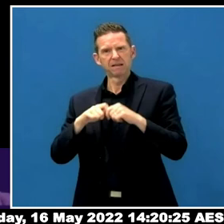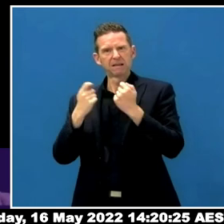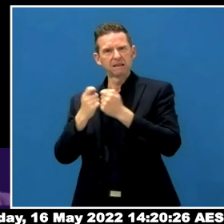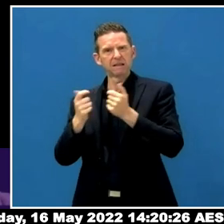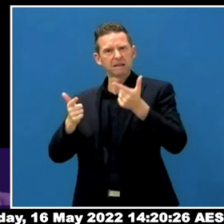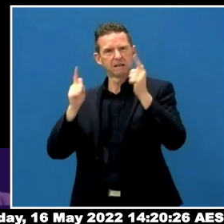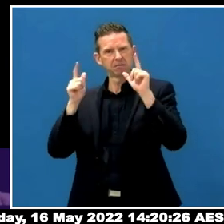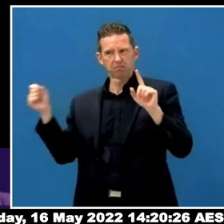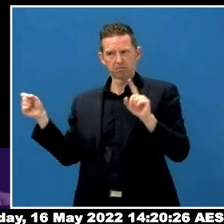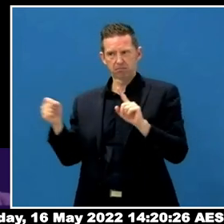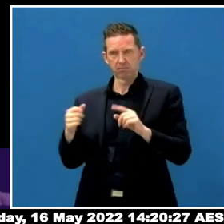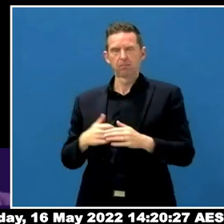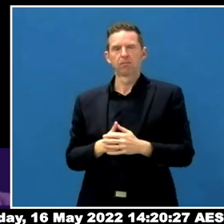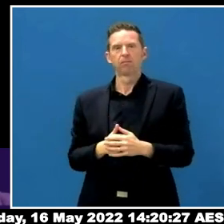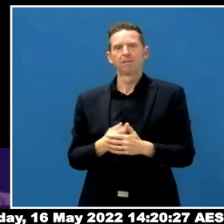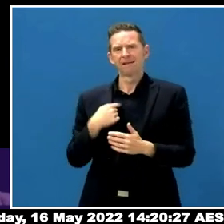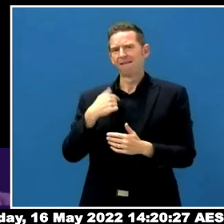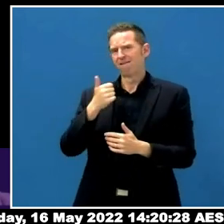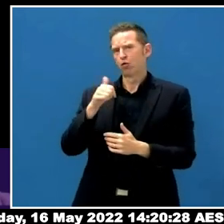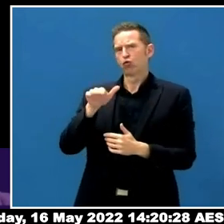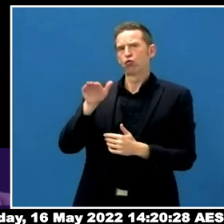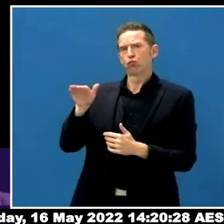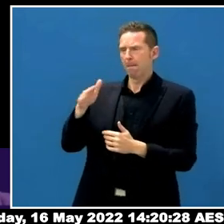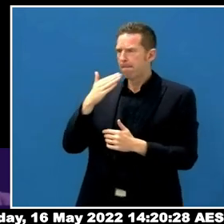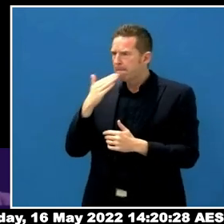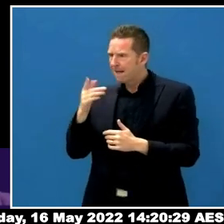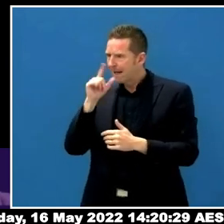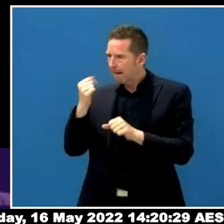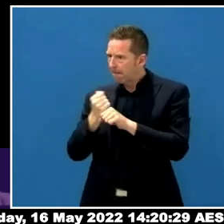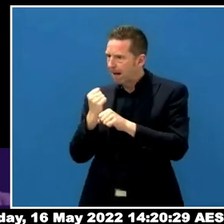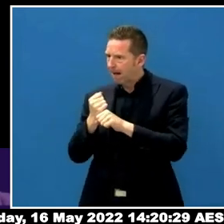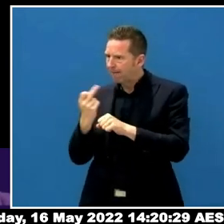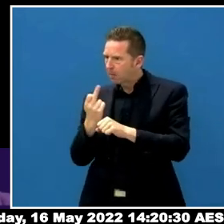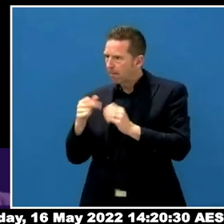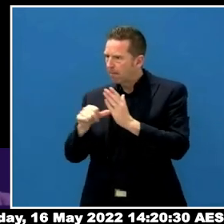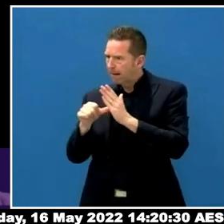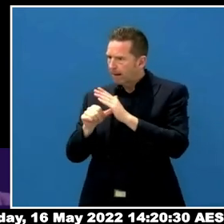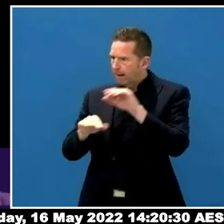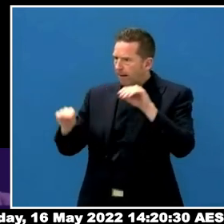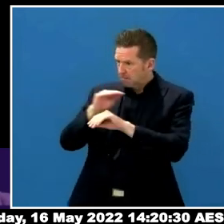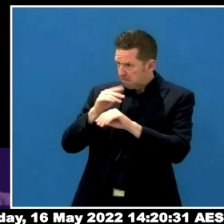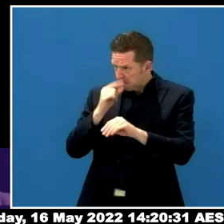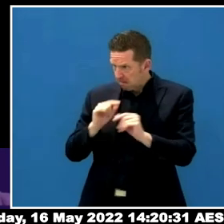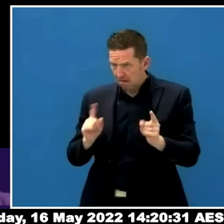about unfreezing funds, and she automatically unfroze them within a couple of